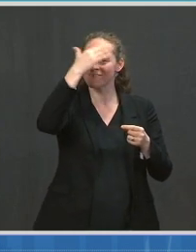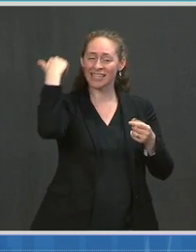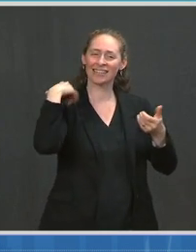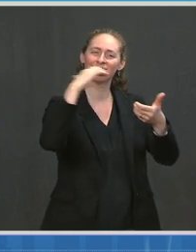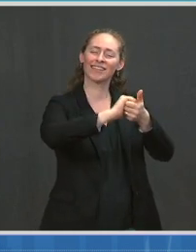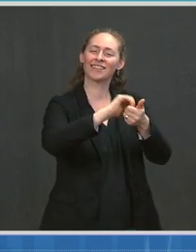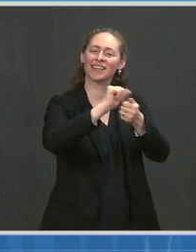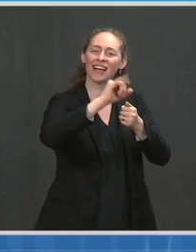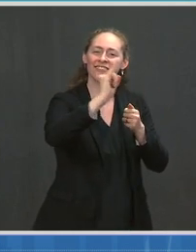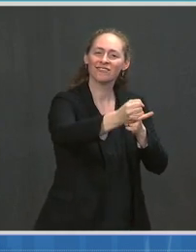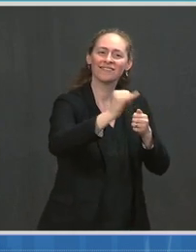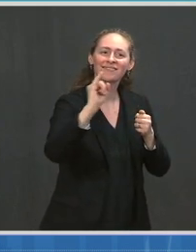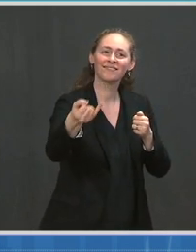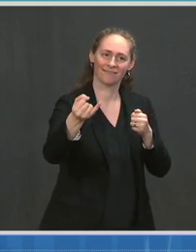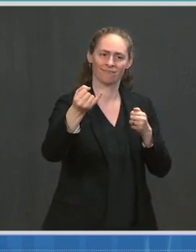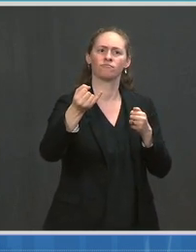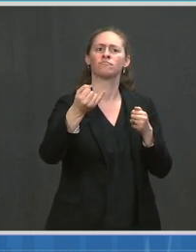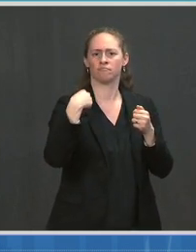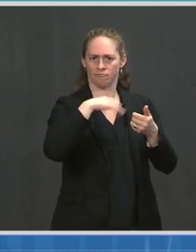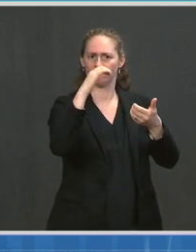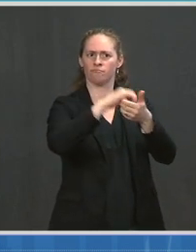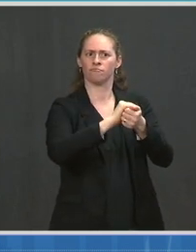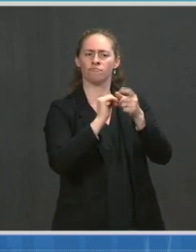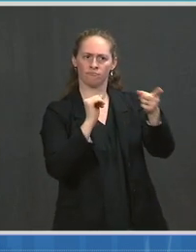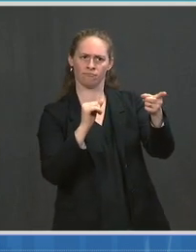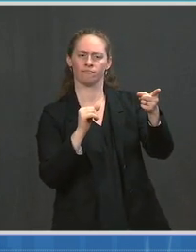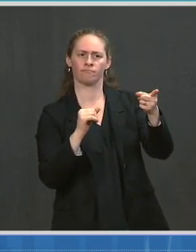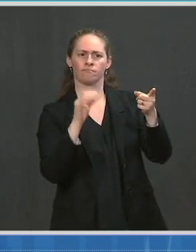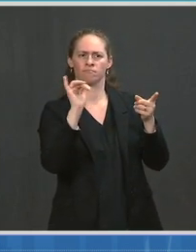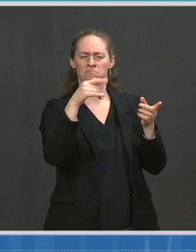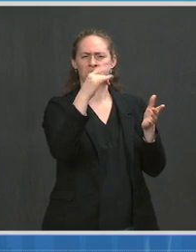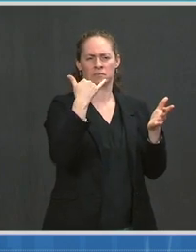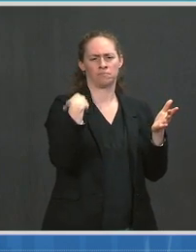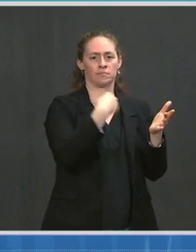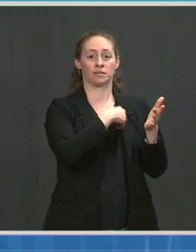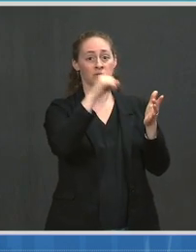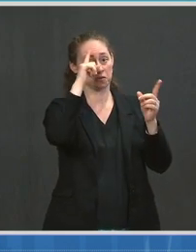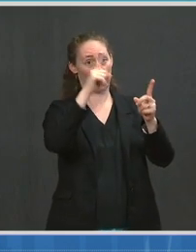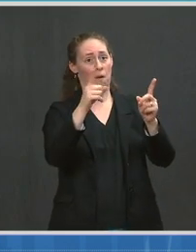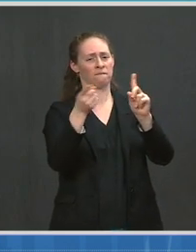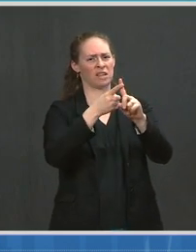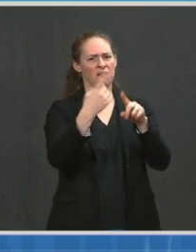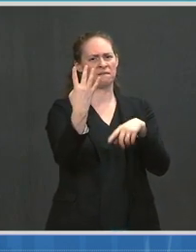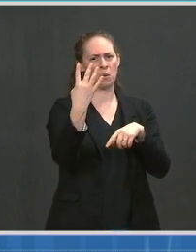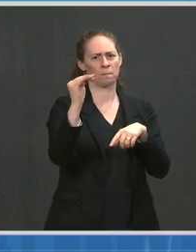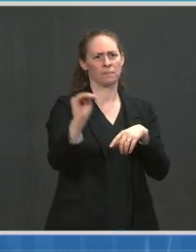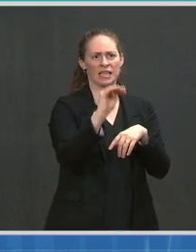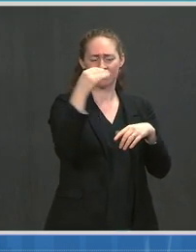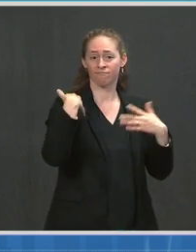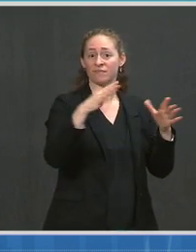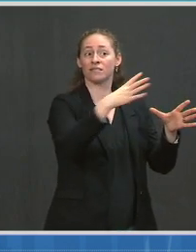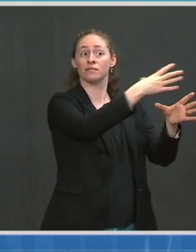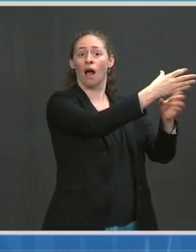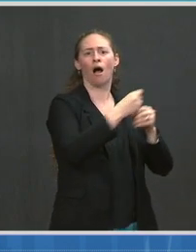with an inventory of about four million doses which we distributed immediately, that their first couple of weeks of March